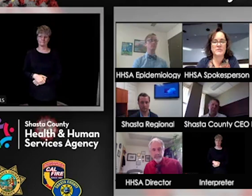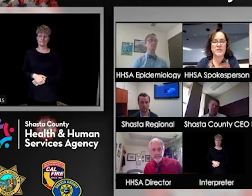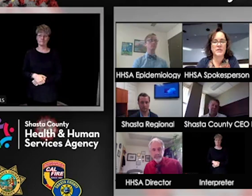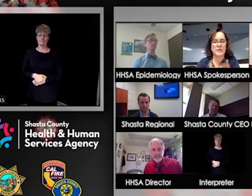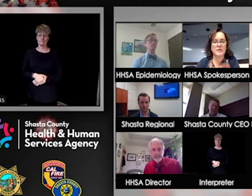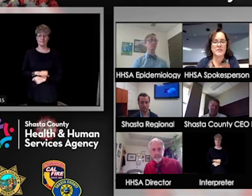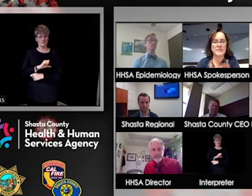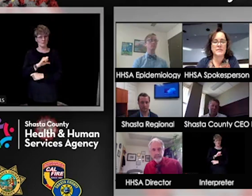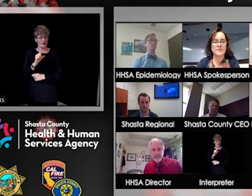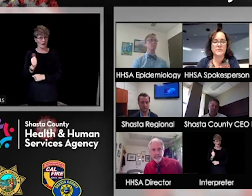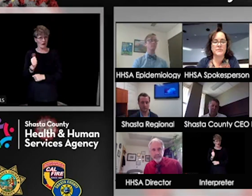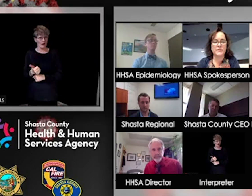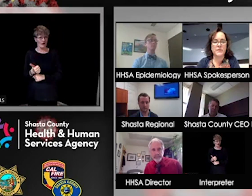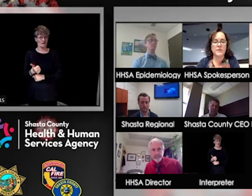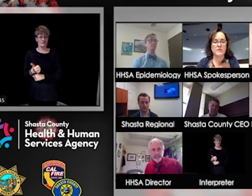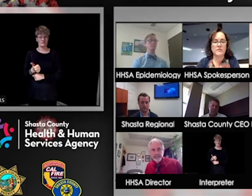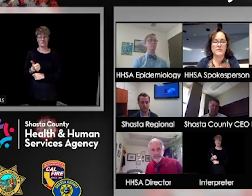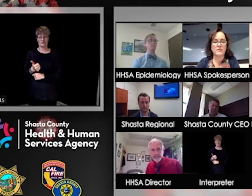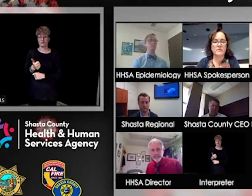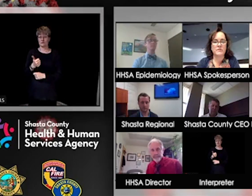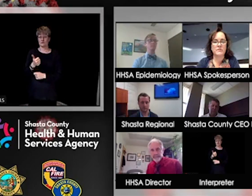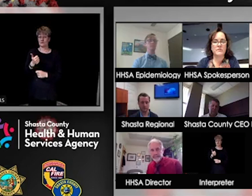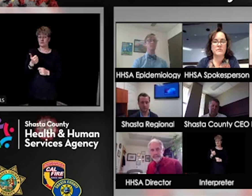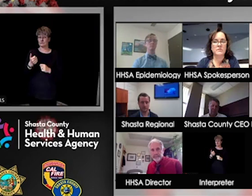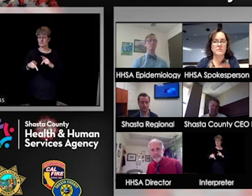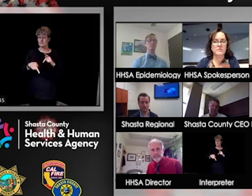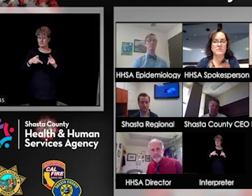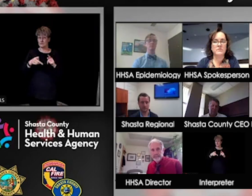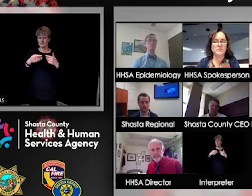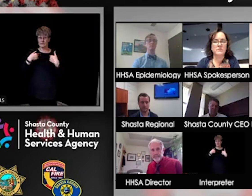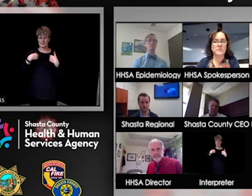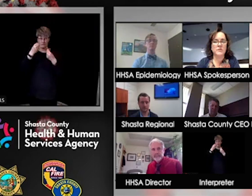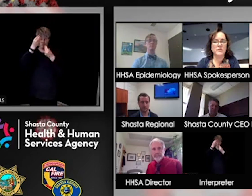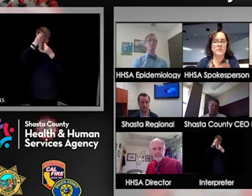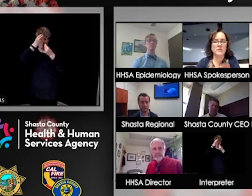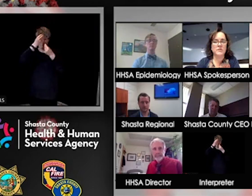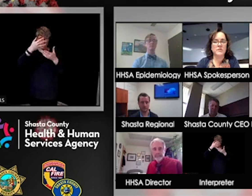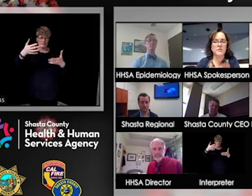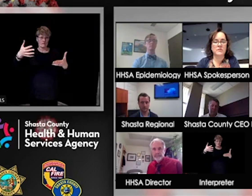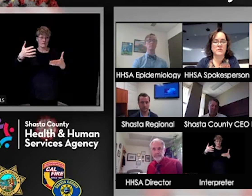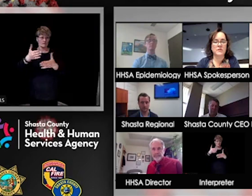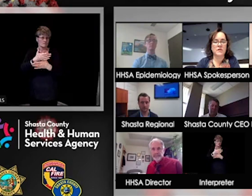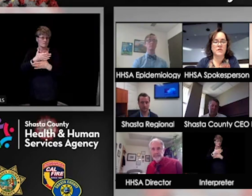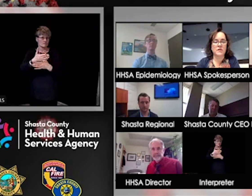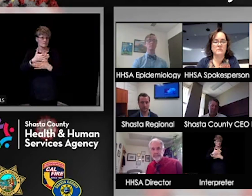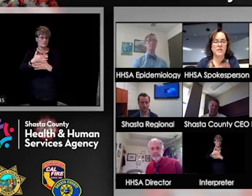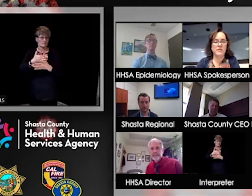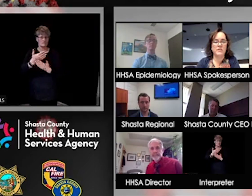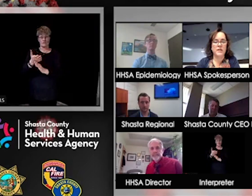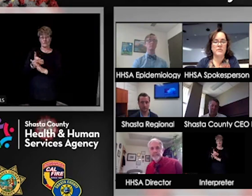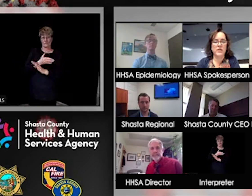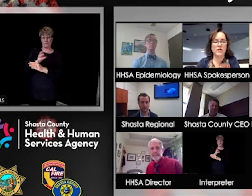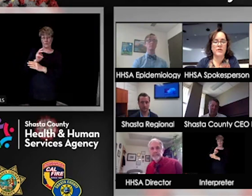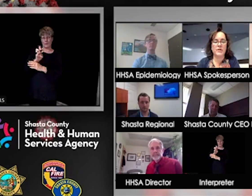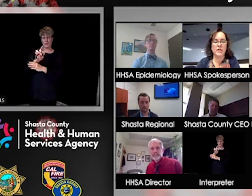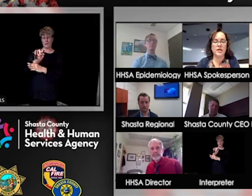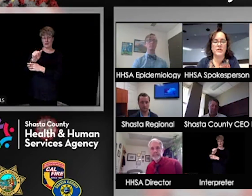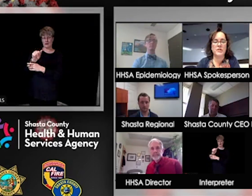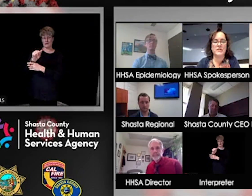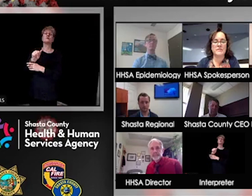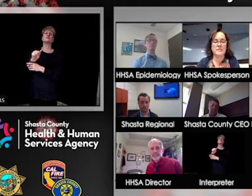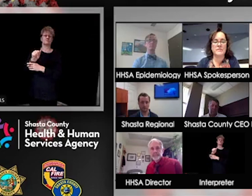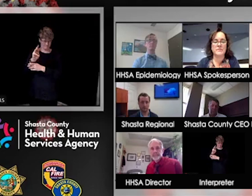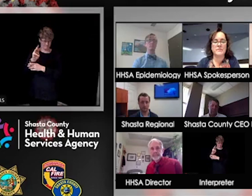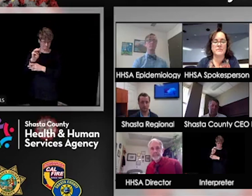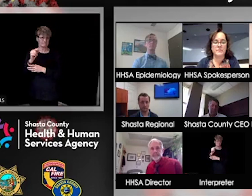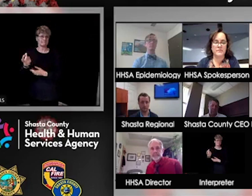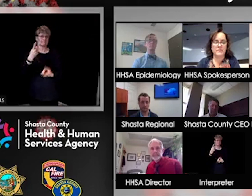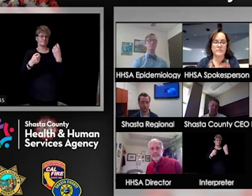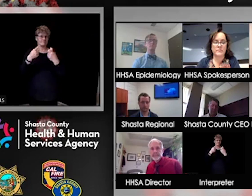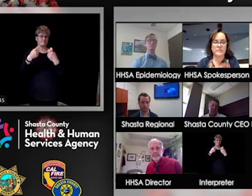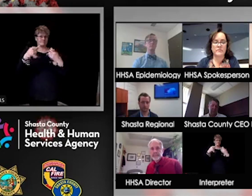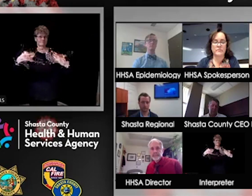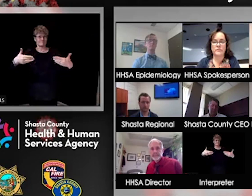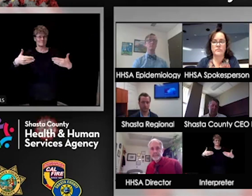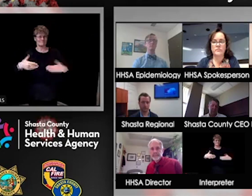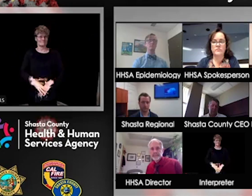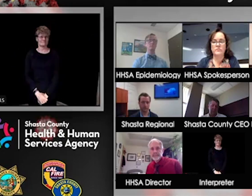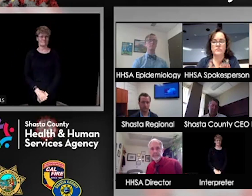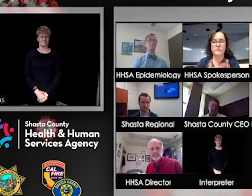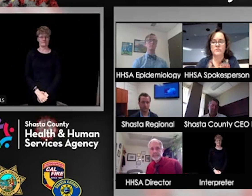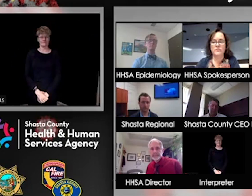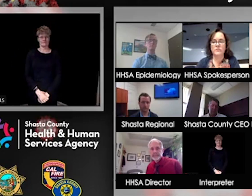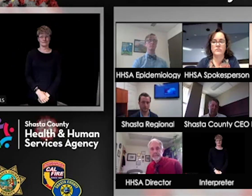open it up to media questions? Okay, hearing none we are ready for your questions. I have